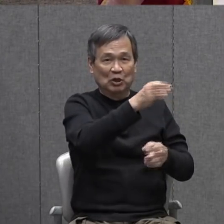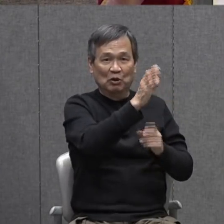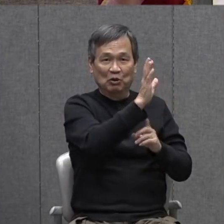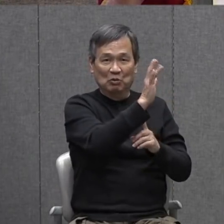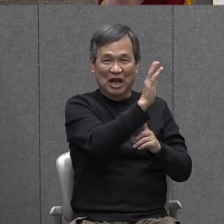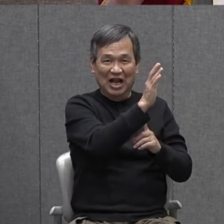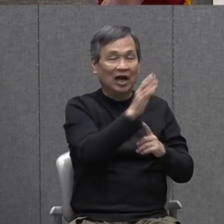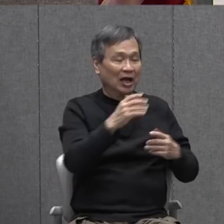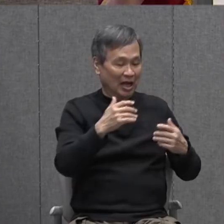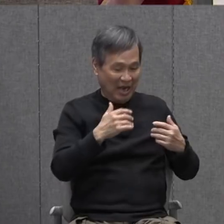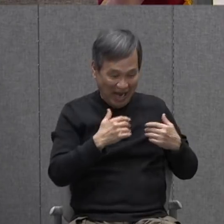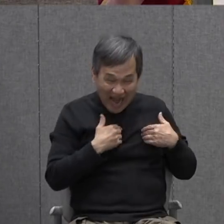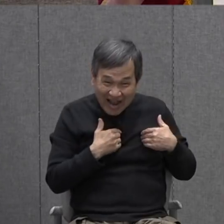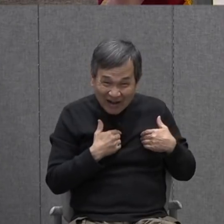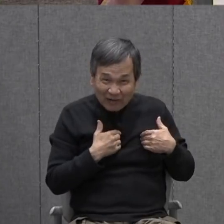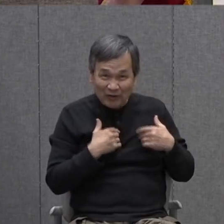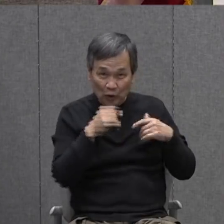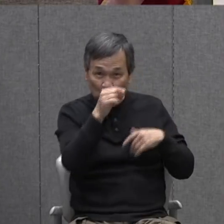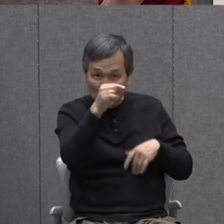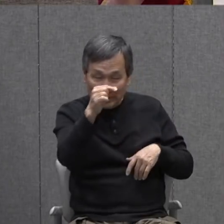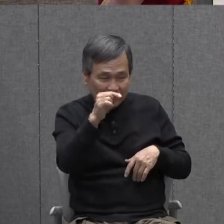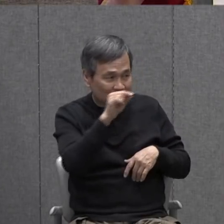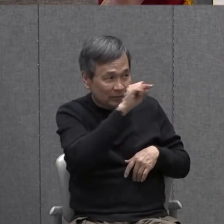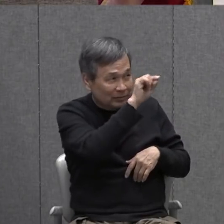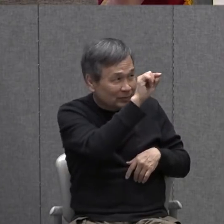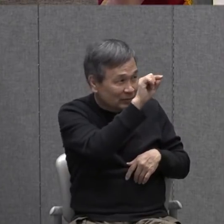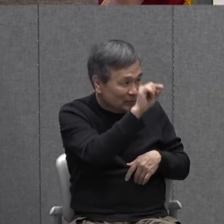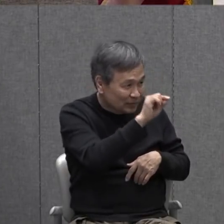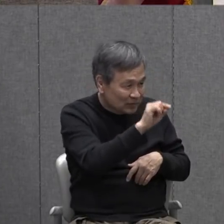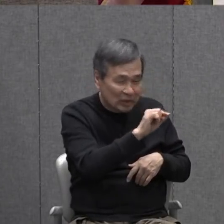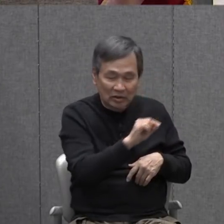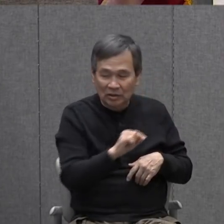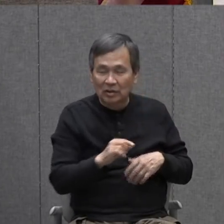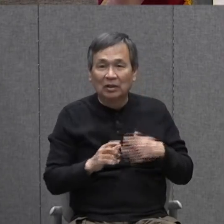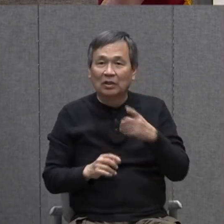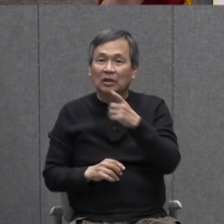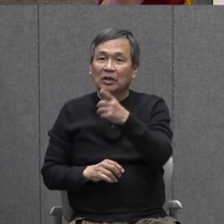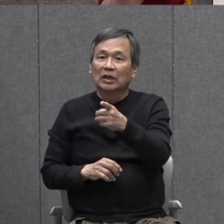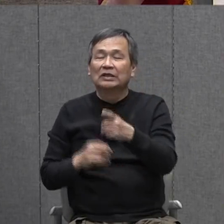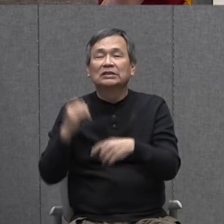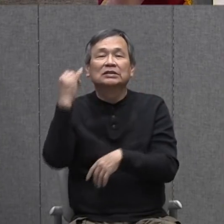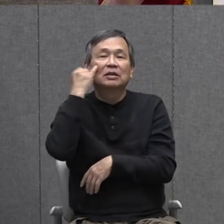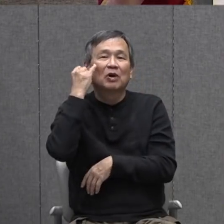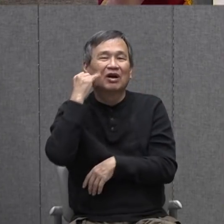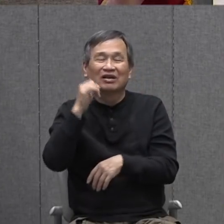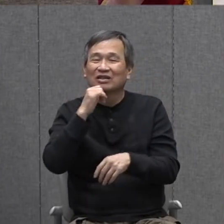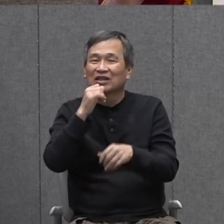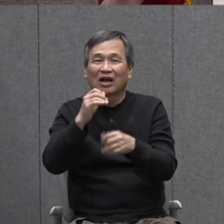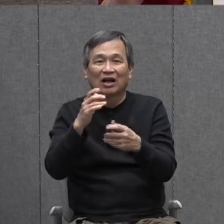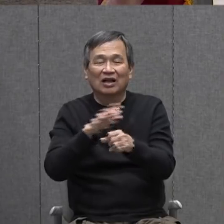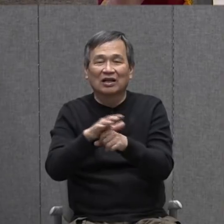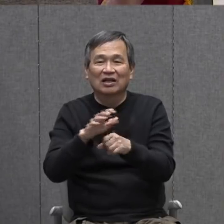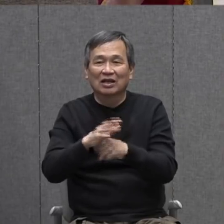If you don't have any colors you can do something really cool with your pencil that we call shading.